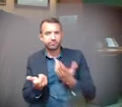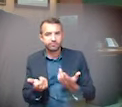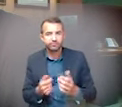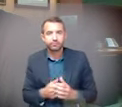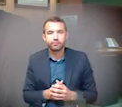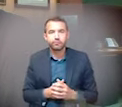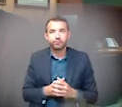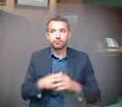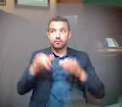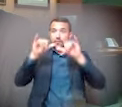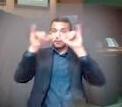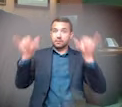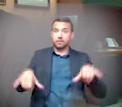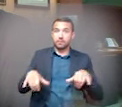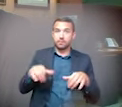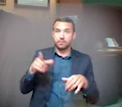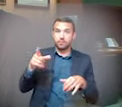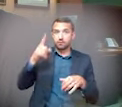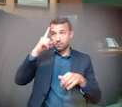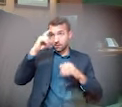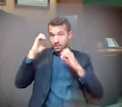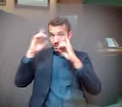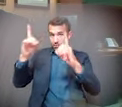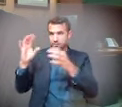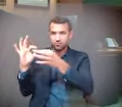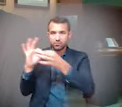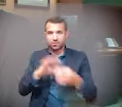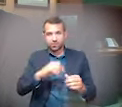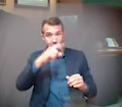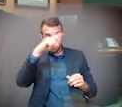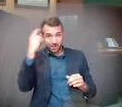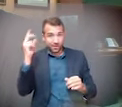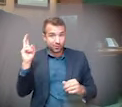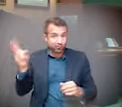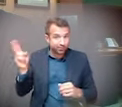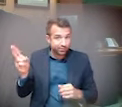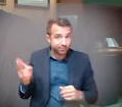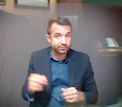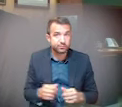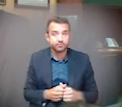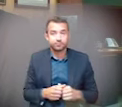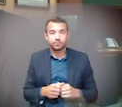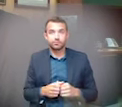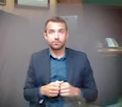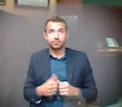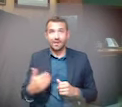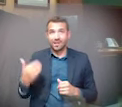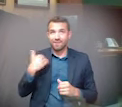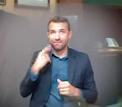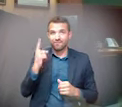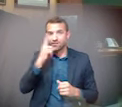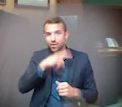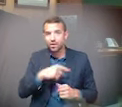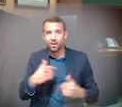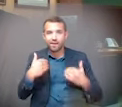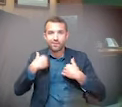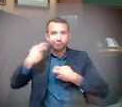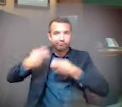The systems that were put in place to educate me, even in the context of black history, were flawed because they were written from a perspective that wasn't authentic